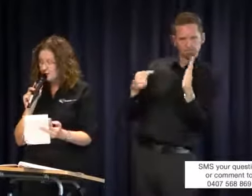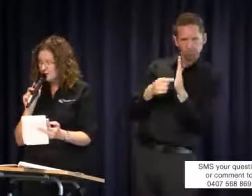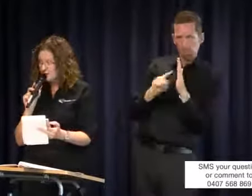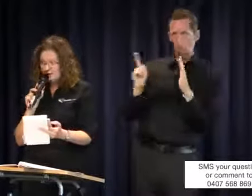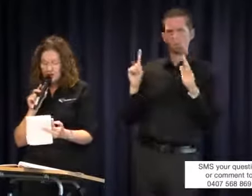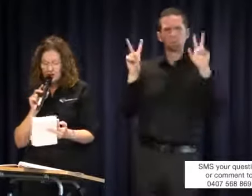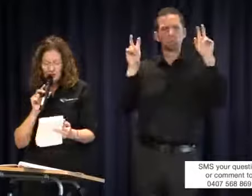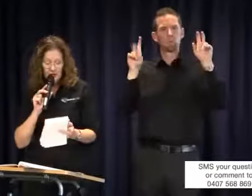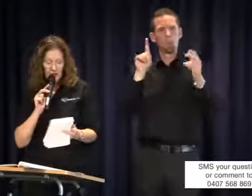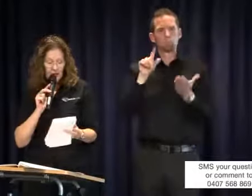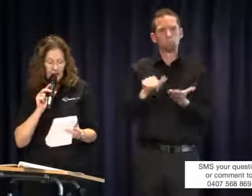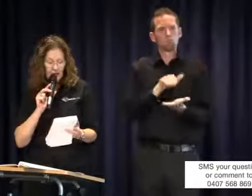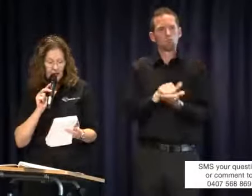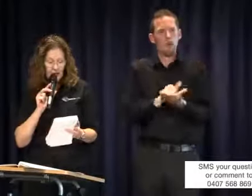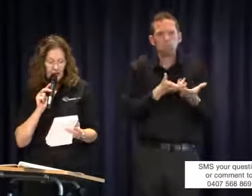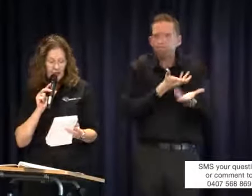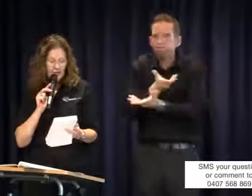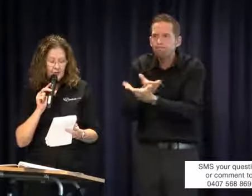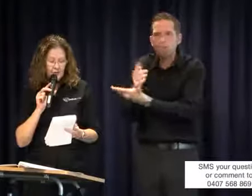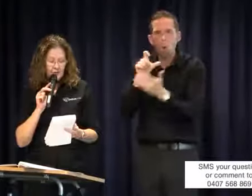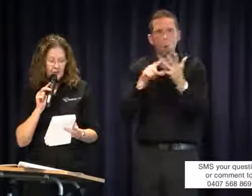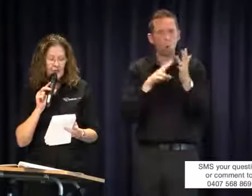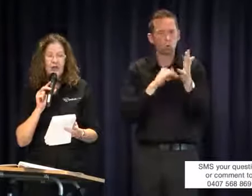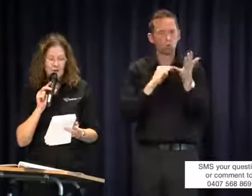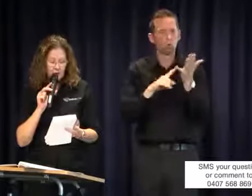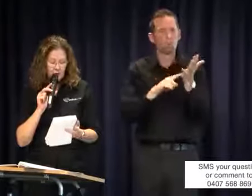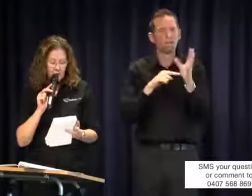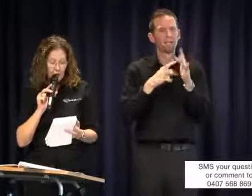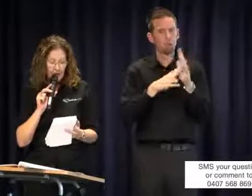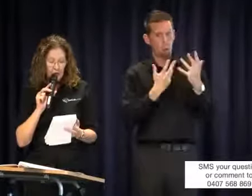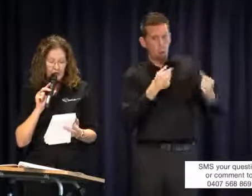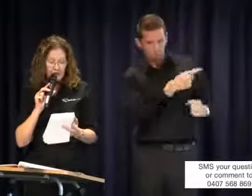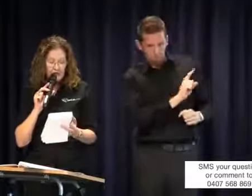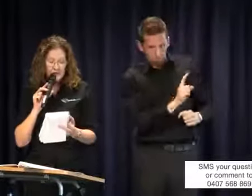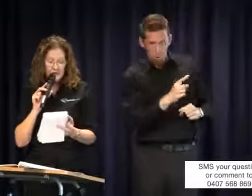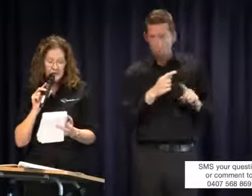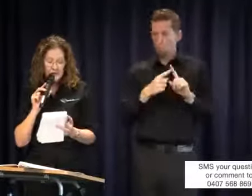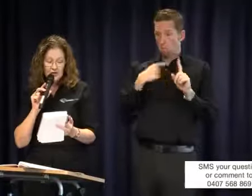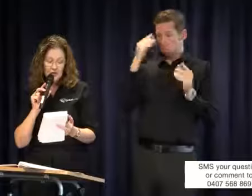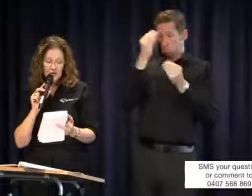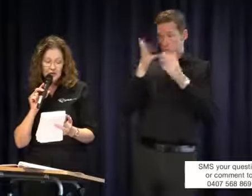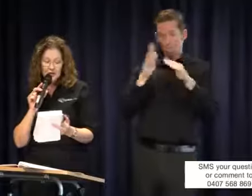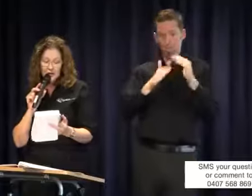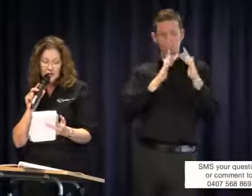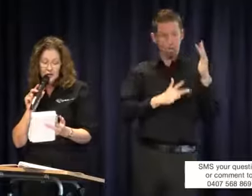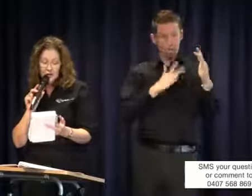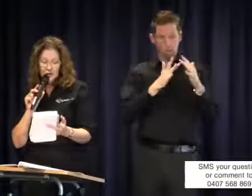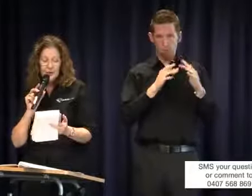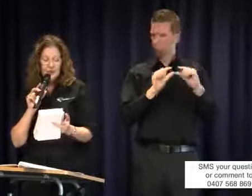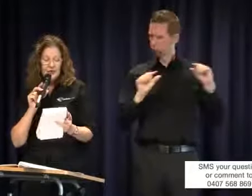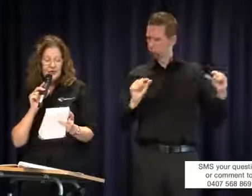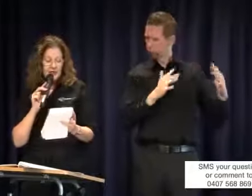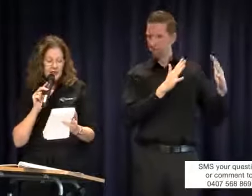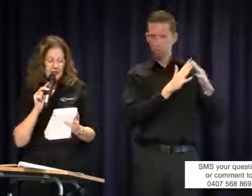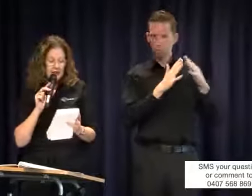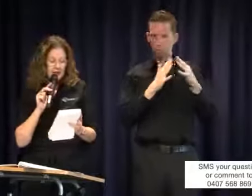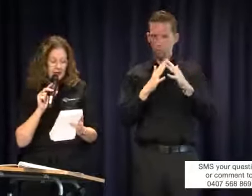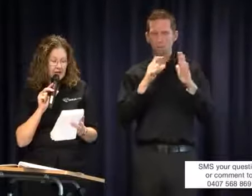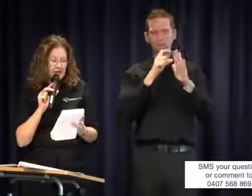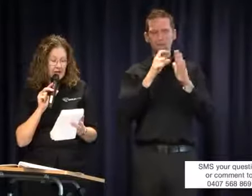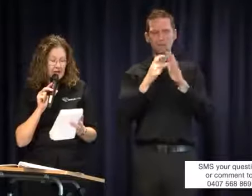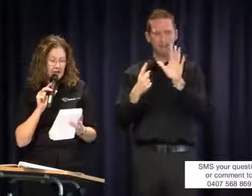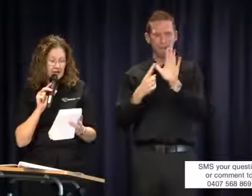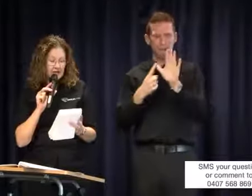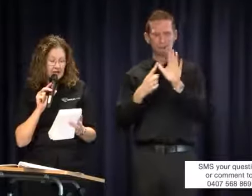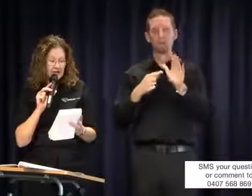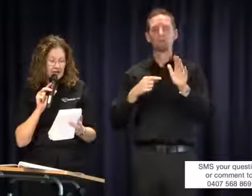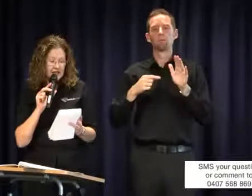consultation and if possible could we let you all know about the website, which is www.ddaedustandards.info.